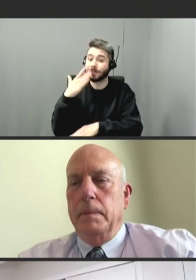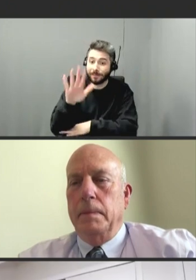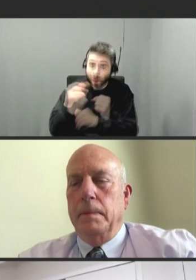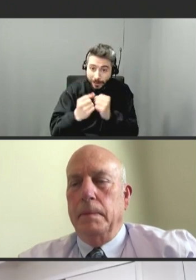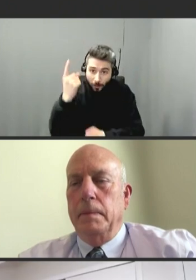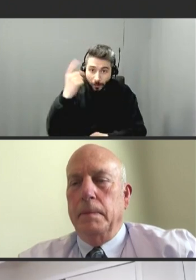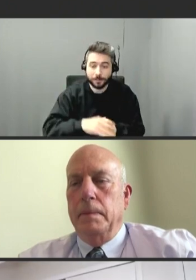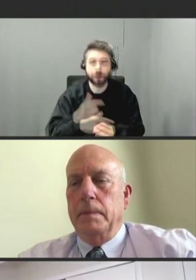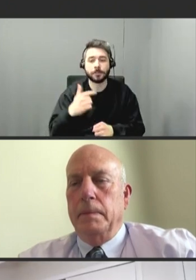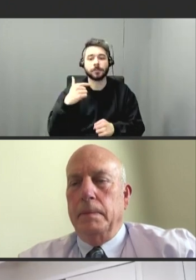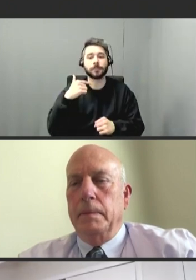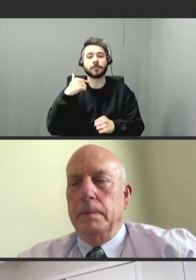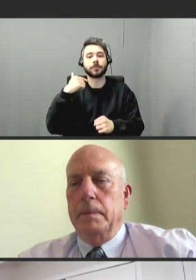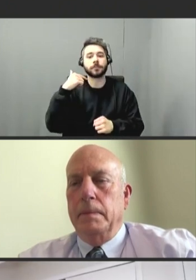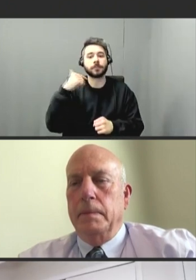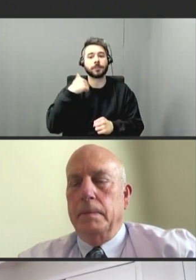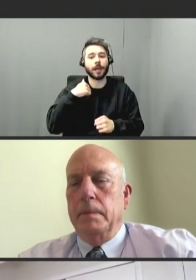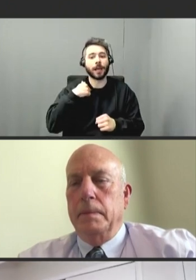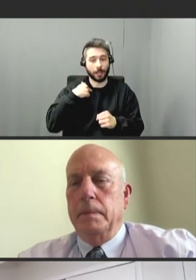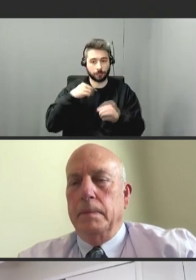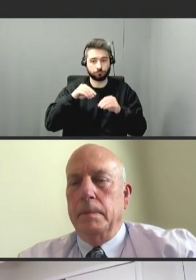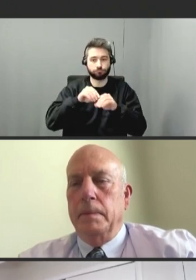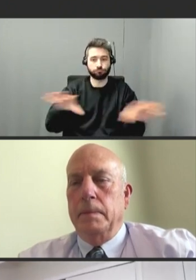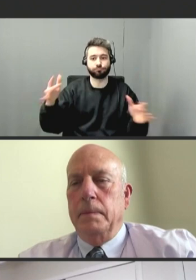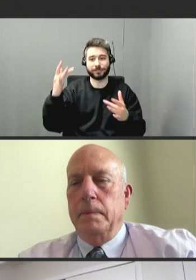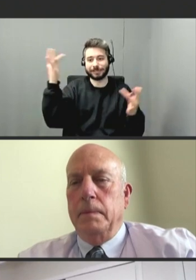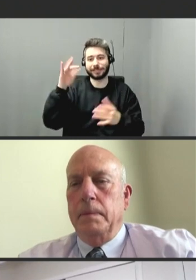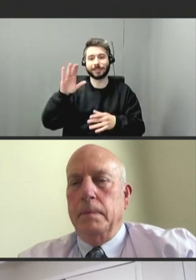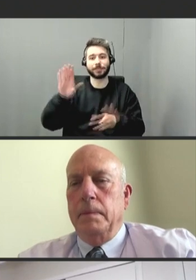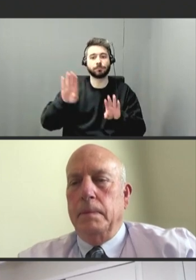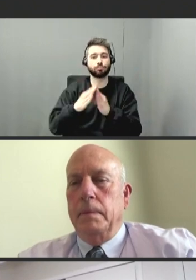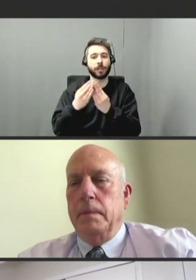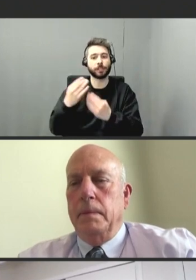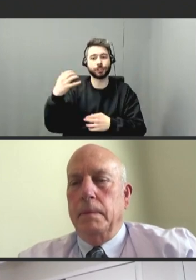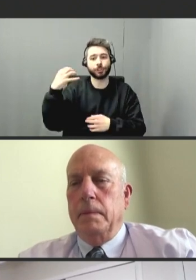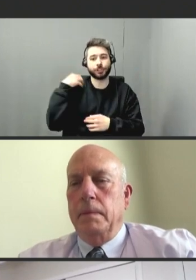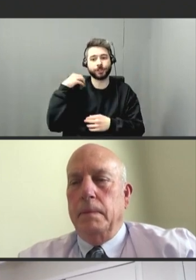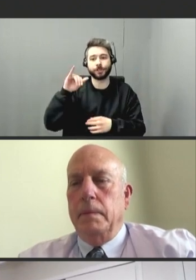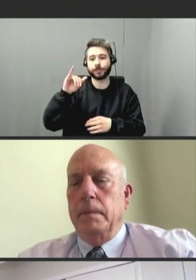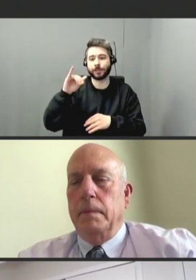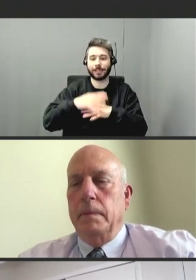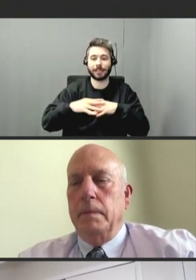I am the infectious disease branch chief and the Indian Health Service immunization program